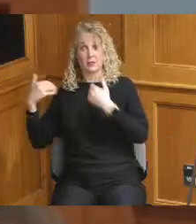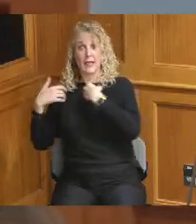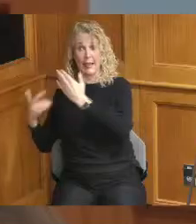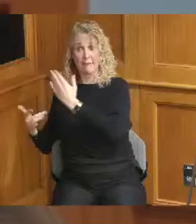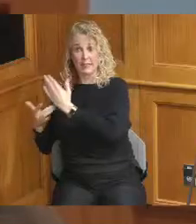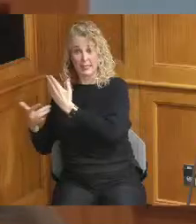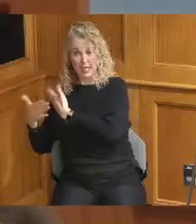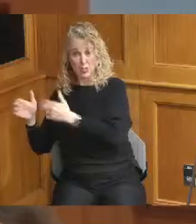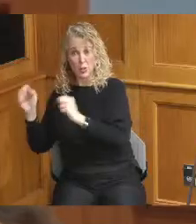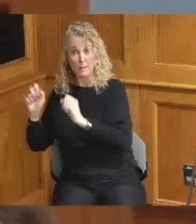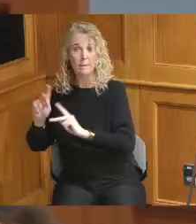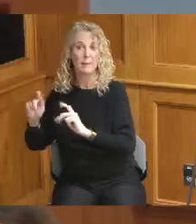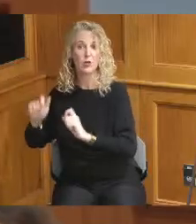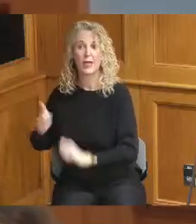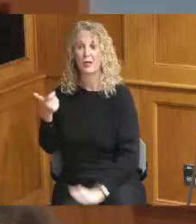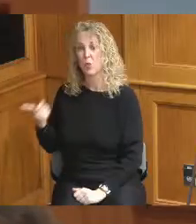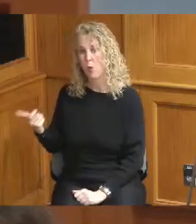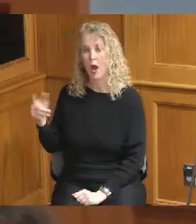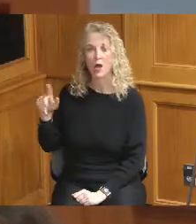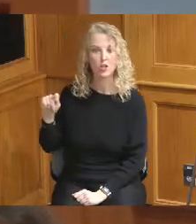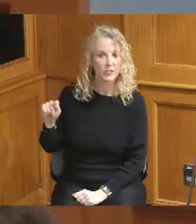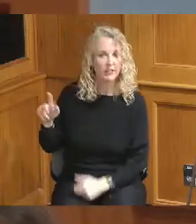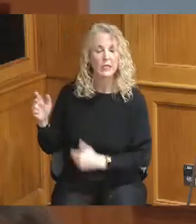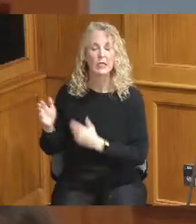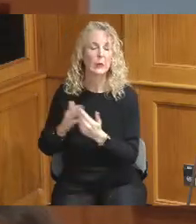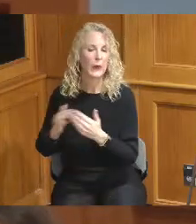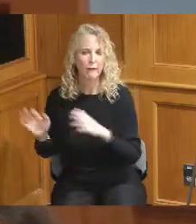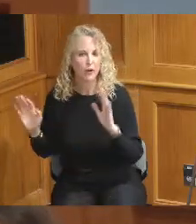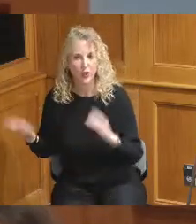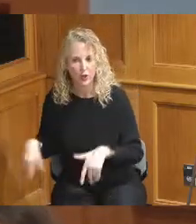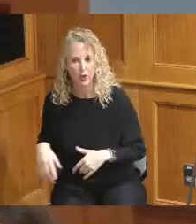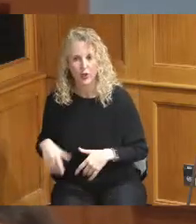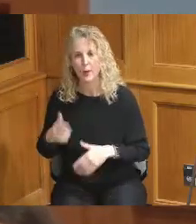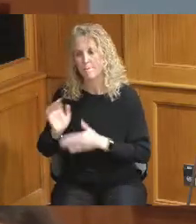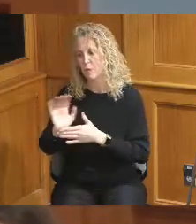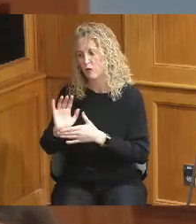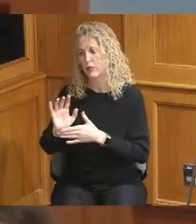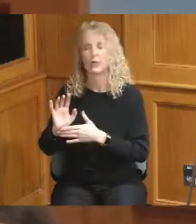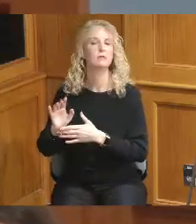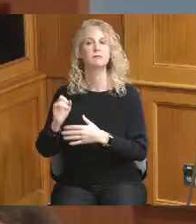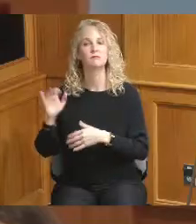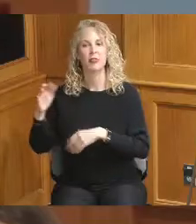people can watch you know a television show or or watch a movie or something on their break time